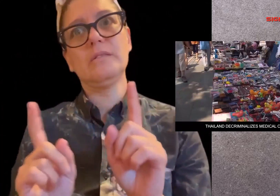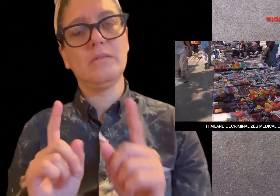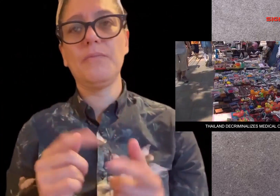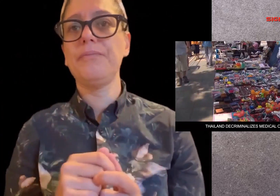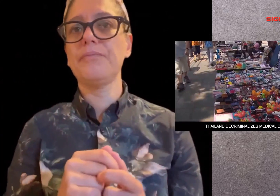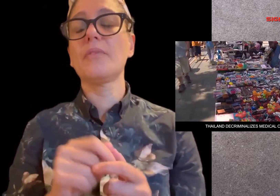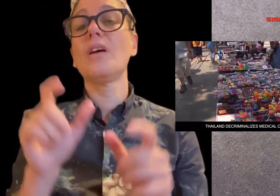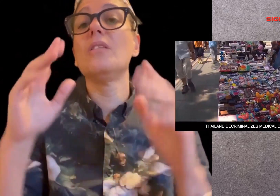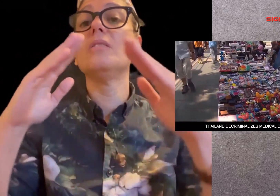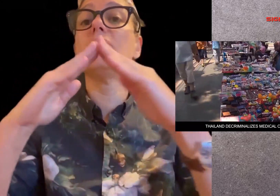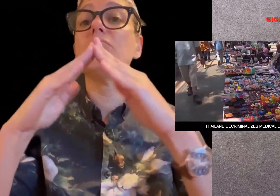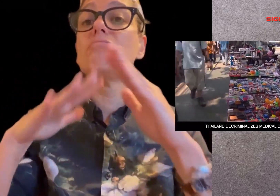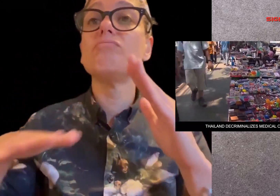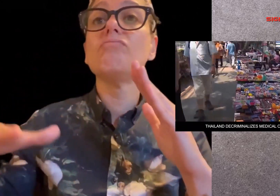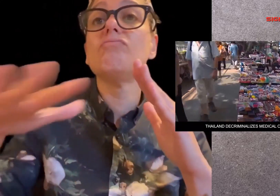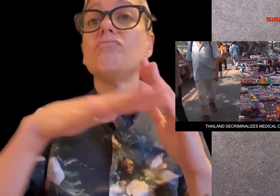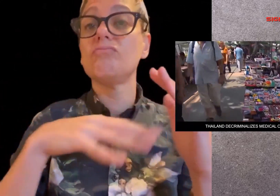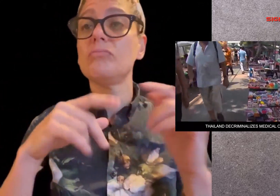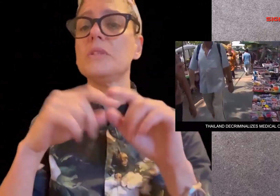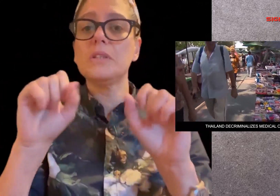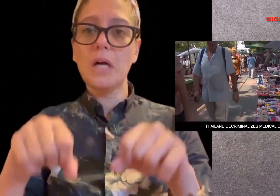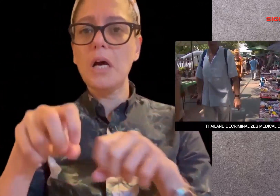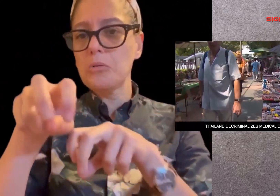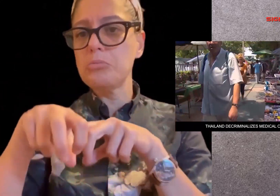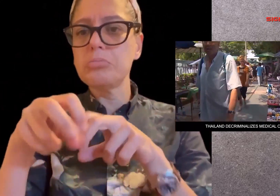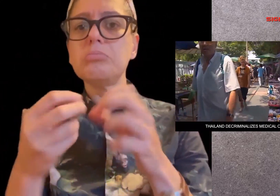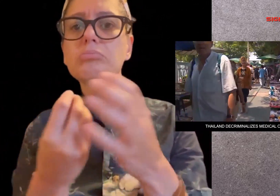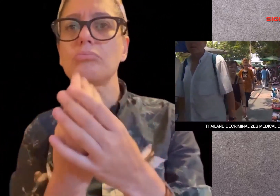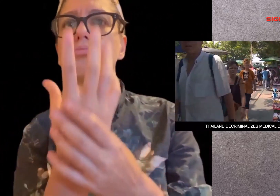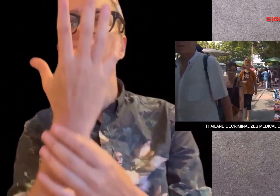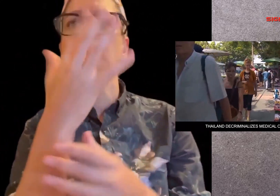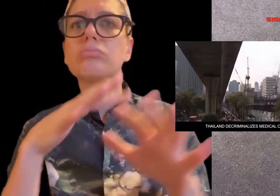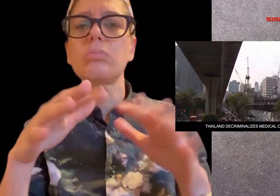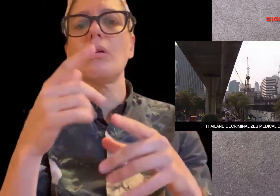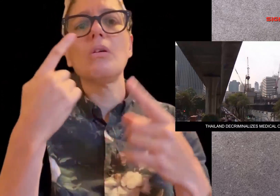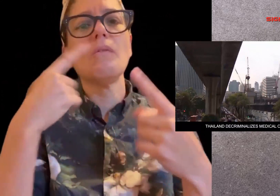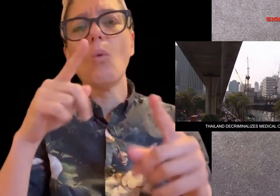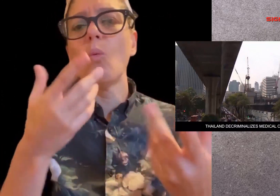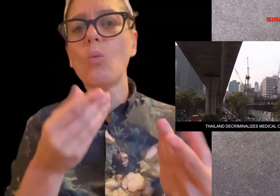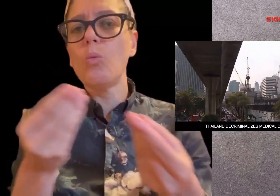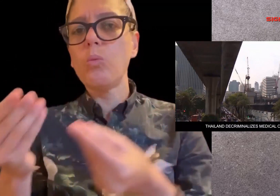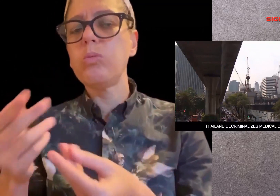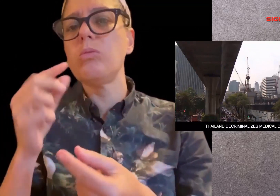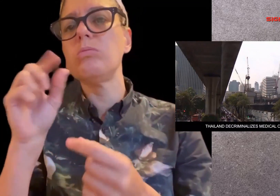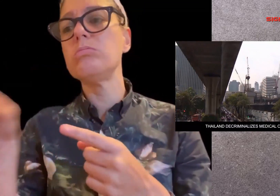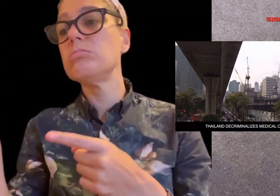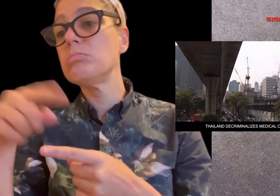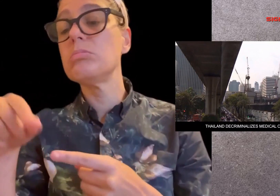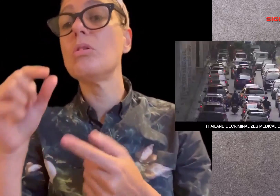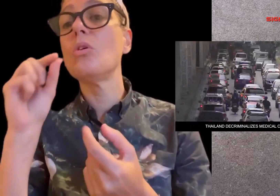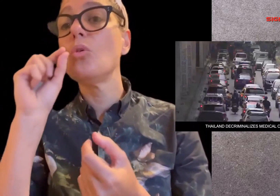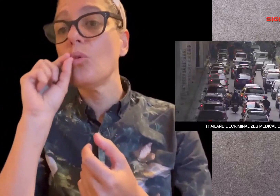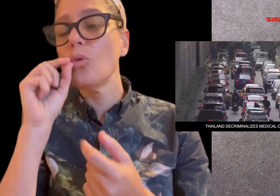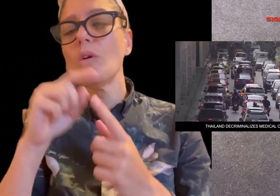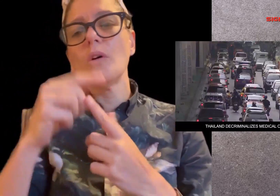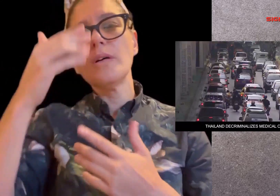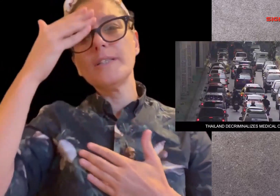mean you can light up in public residents can grow and trade products and use it for